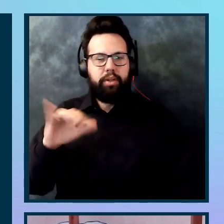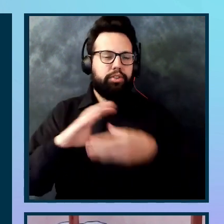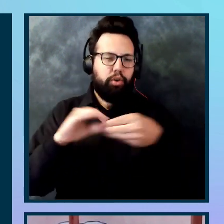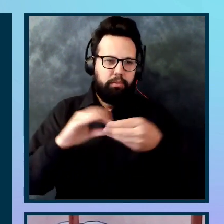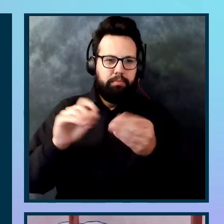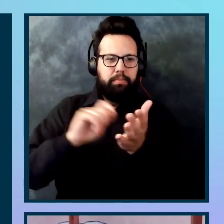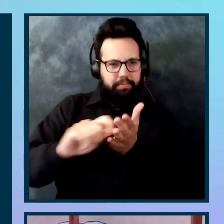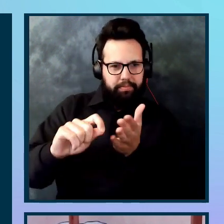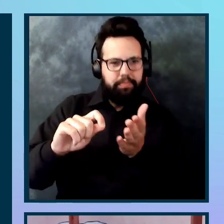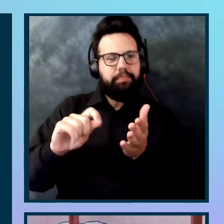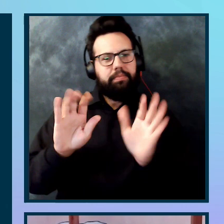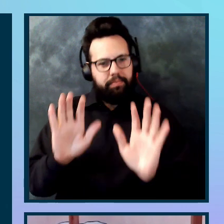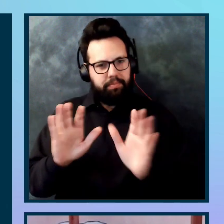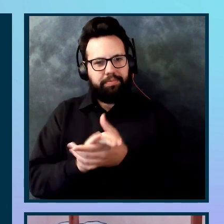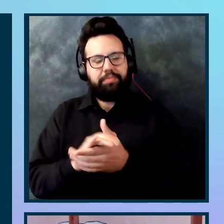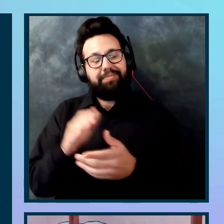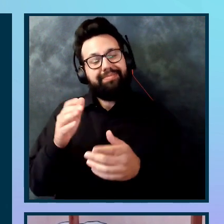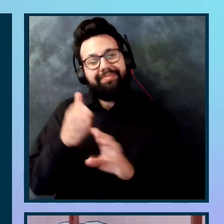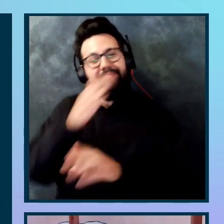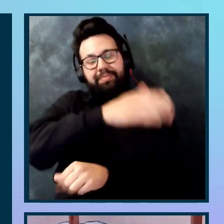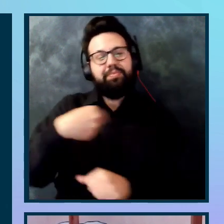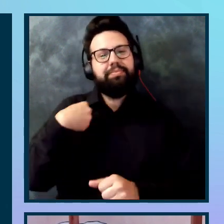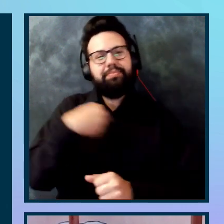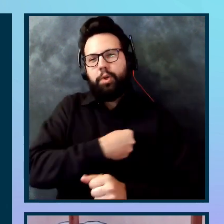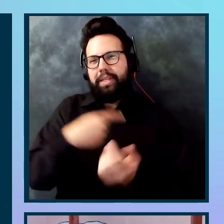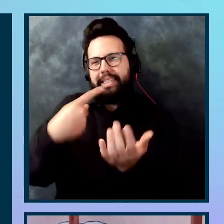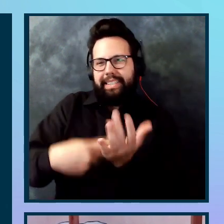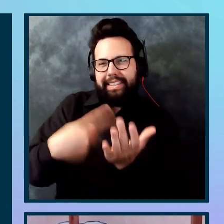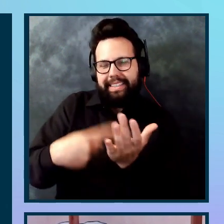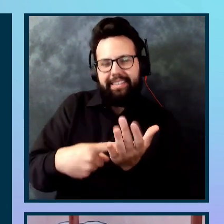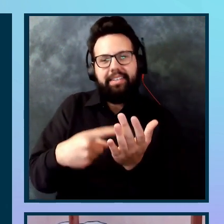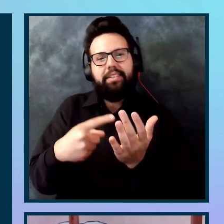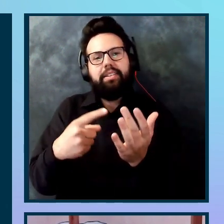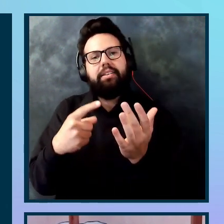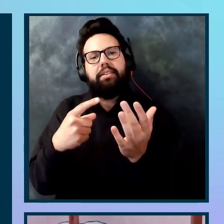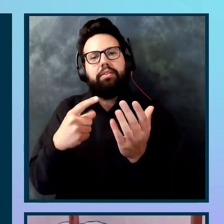we kind of realized there's some very important stuff here that we could leverage for accessibility,